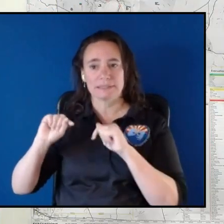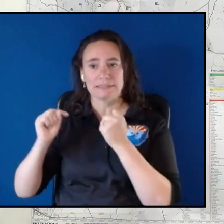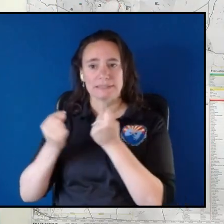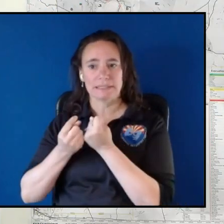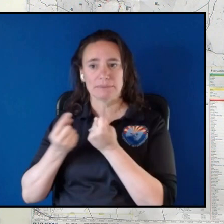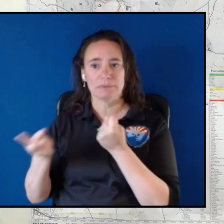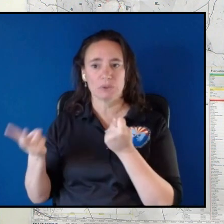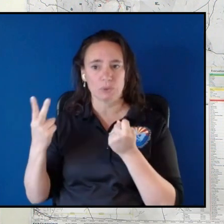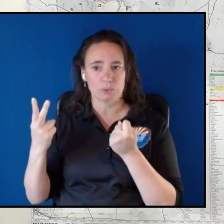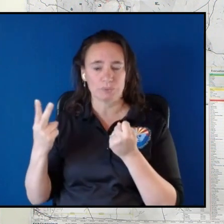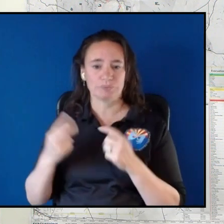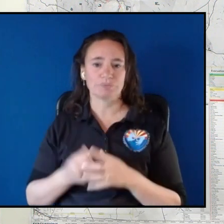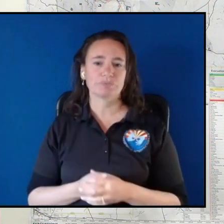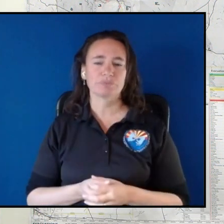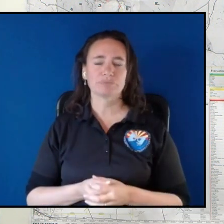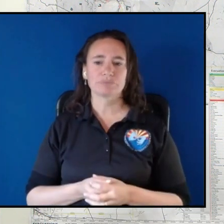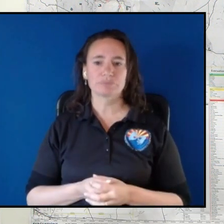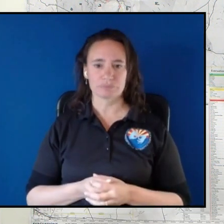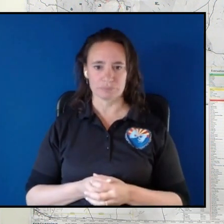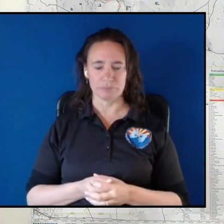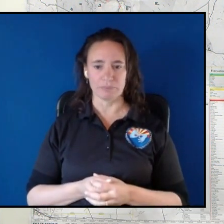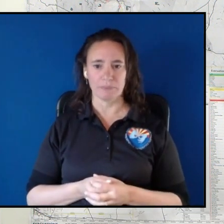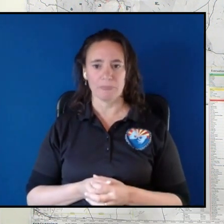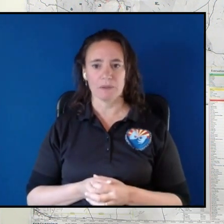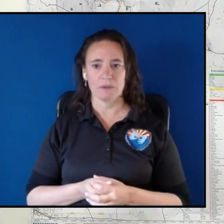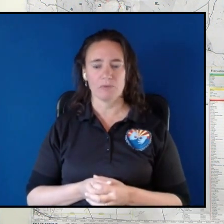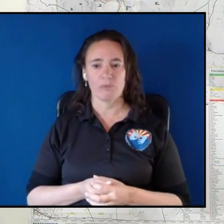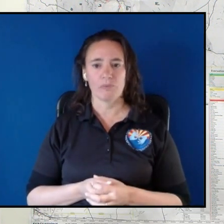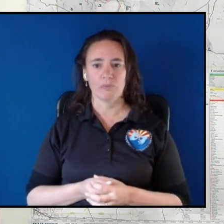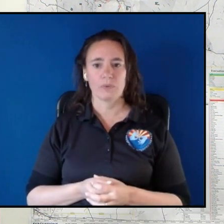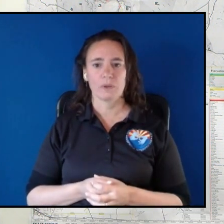with the the overview of today's